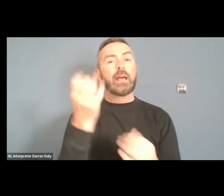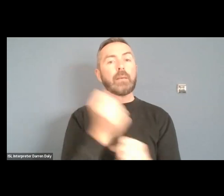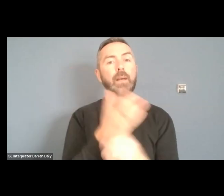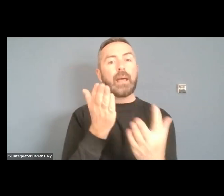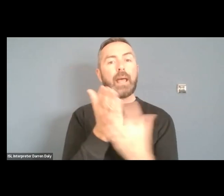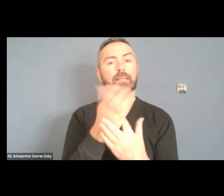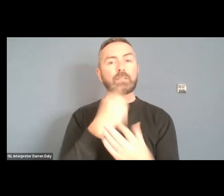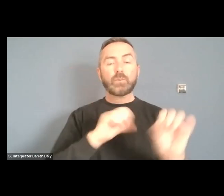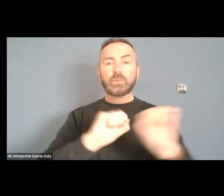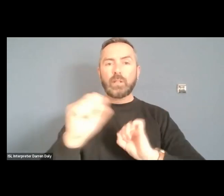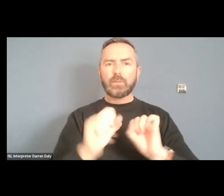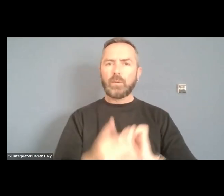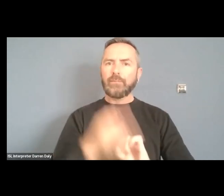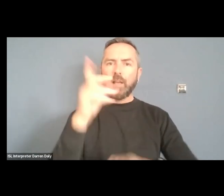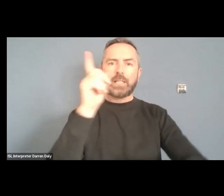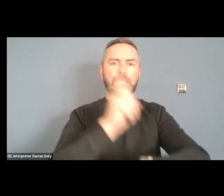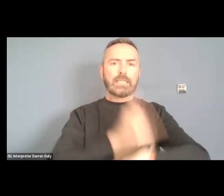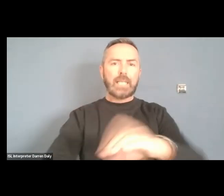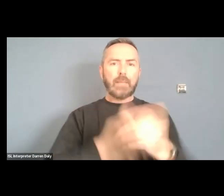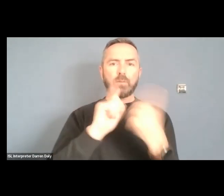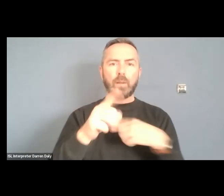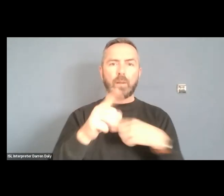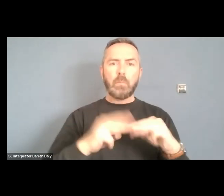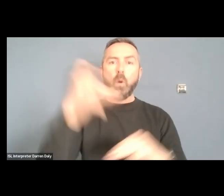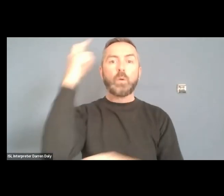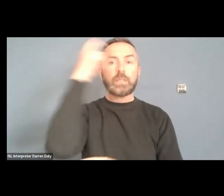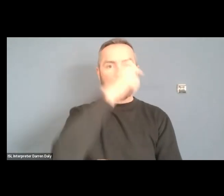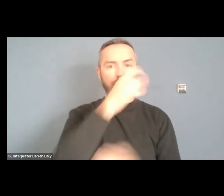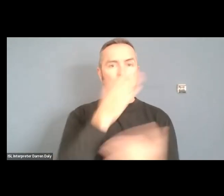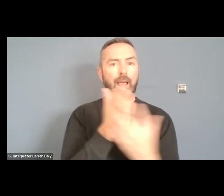found that disabled respondents reported more difficulties accessing all amenities